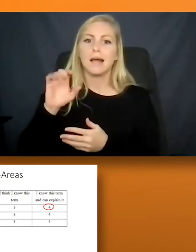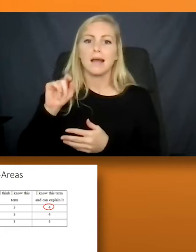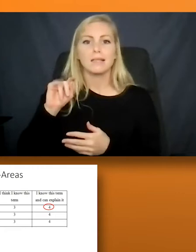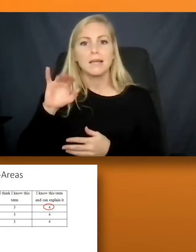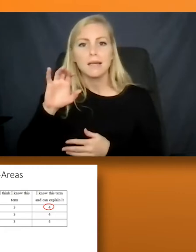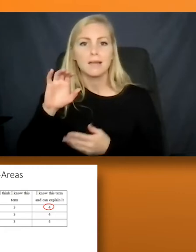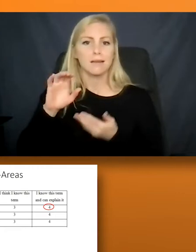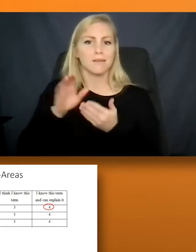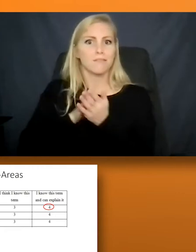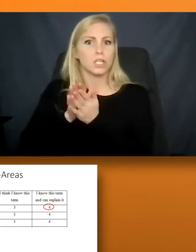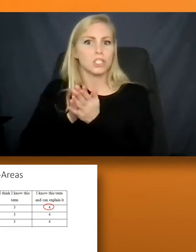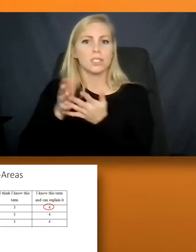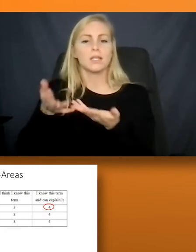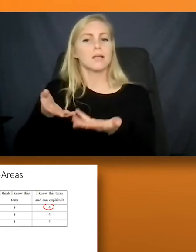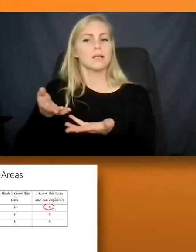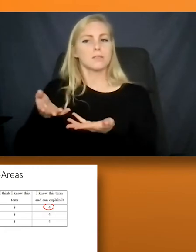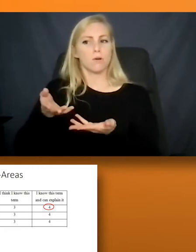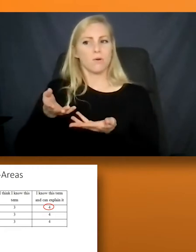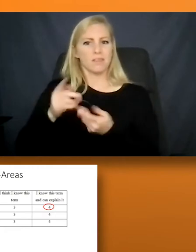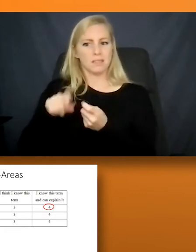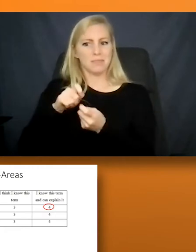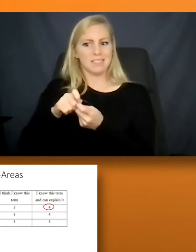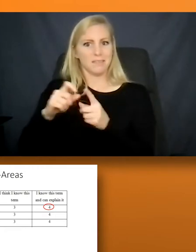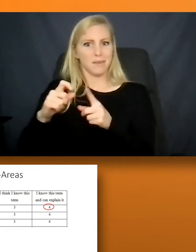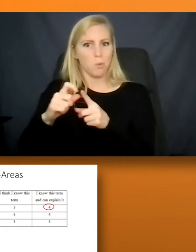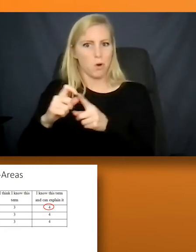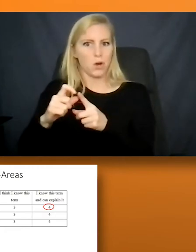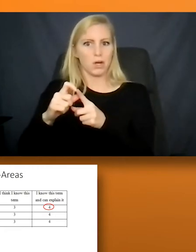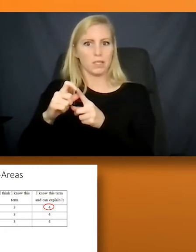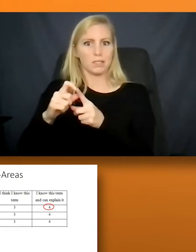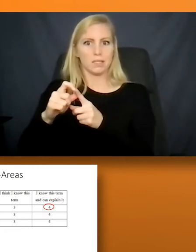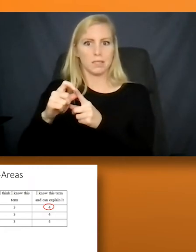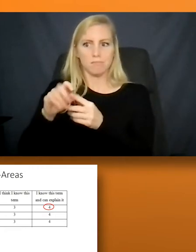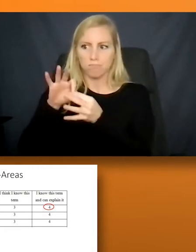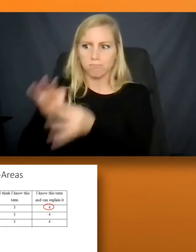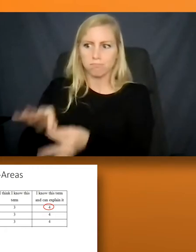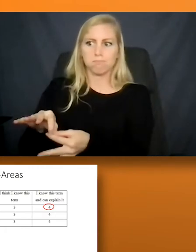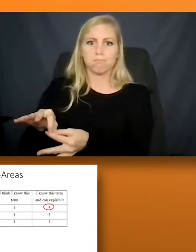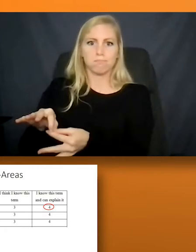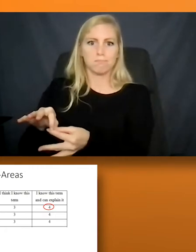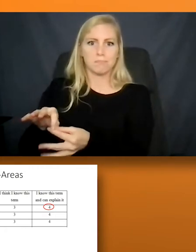kinetic friction, all of those really specific words that mean something very specific to that field